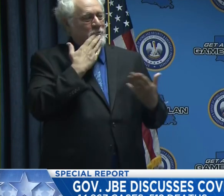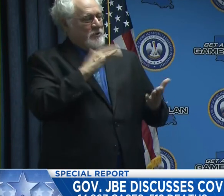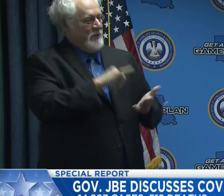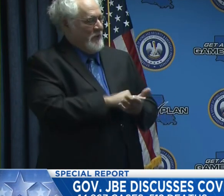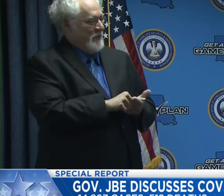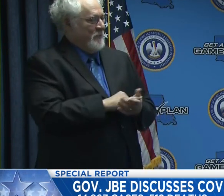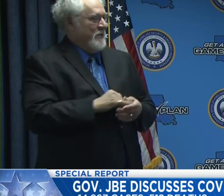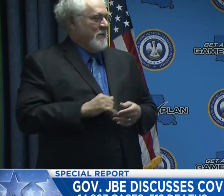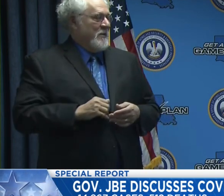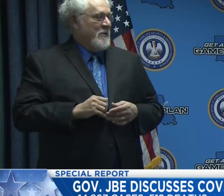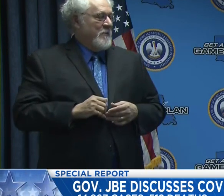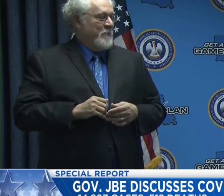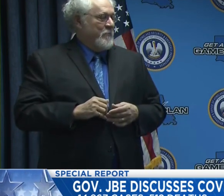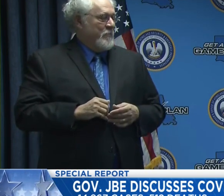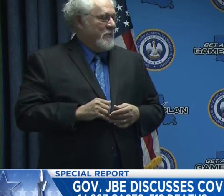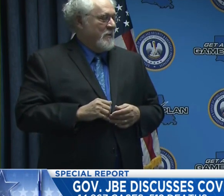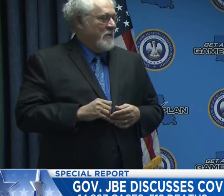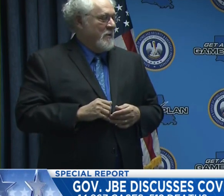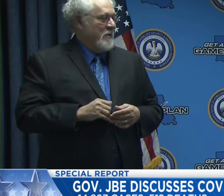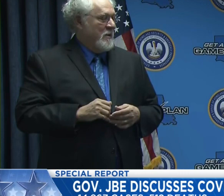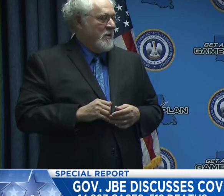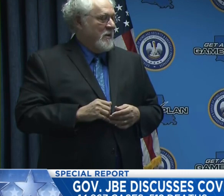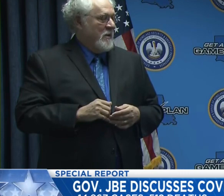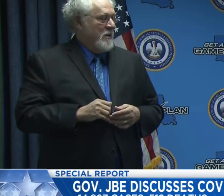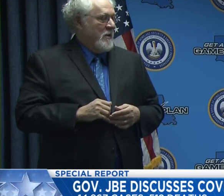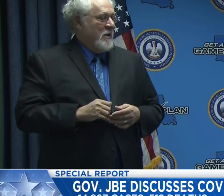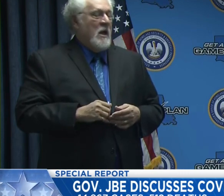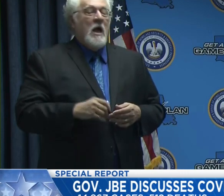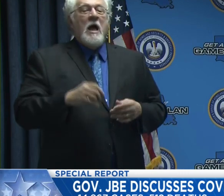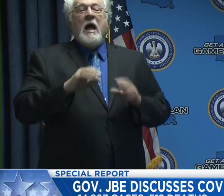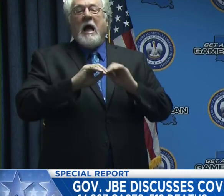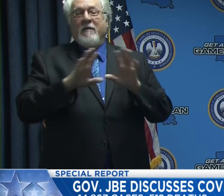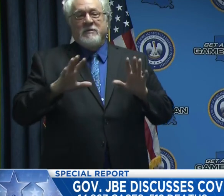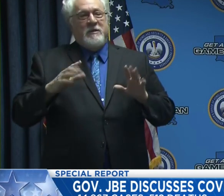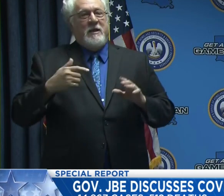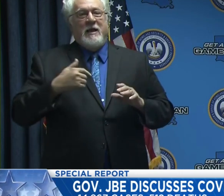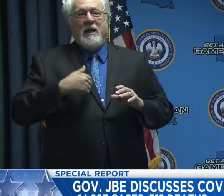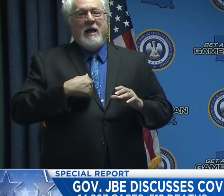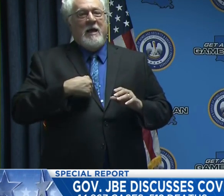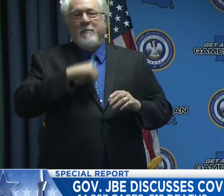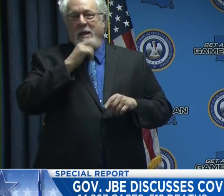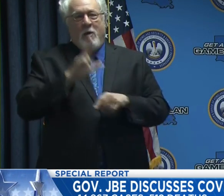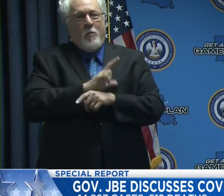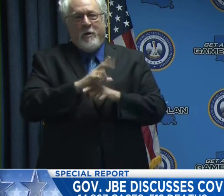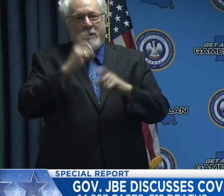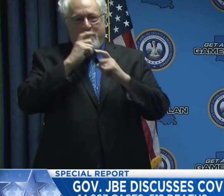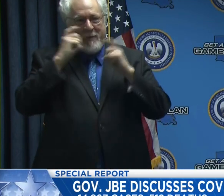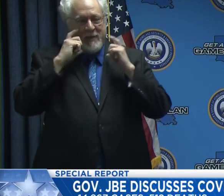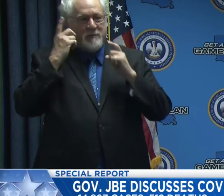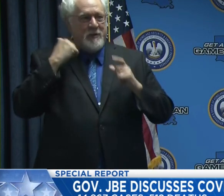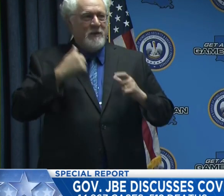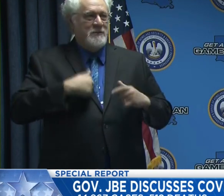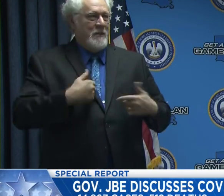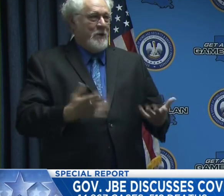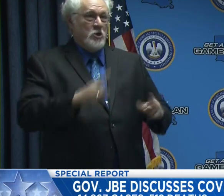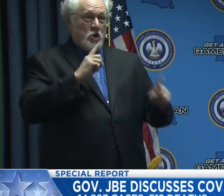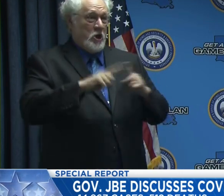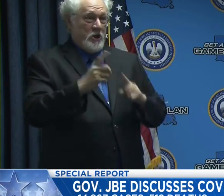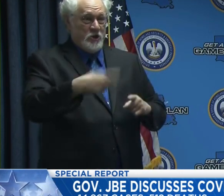EASY TO MANUFACTURE ADDED HOME. I WANT TO THANK THE ATTORNEY GENERAL. HE BROUGHT ME A PRETTY ONE TODAY WITH THE SEAL ON IT.